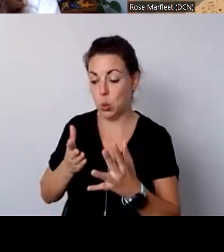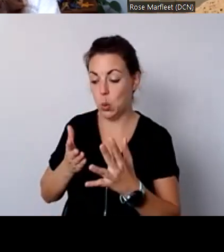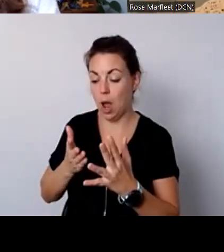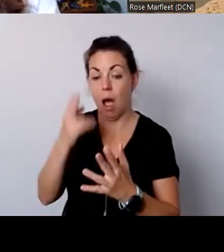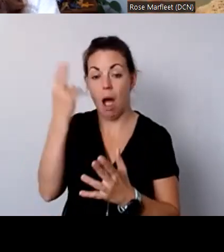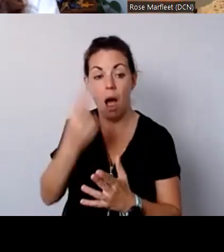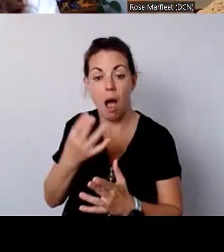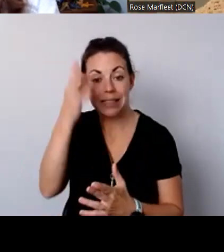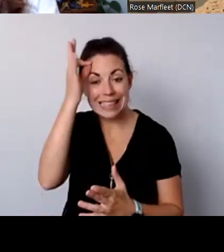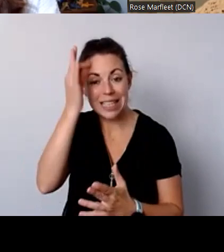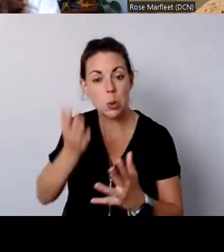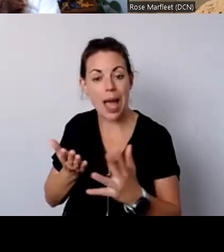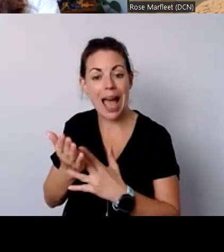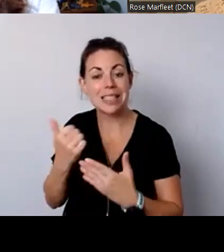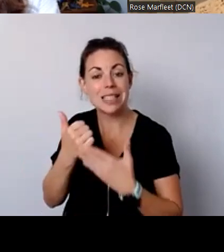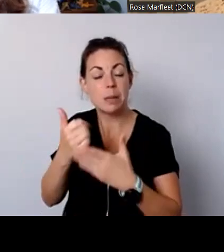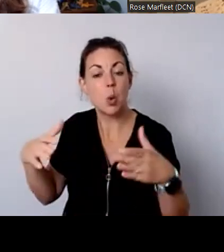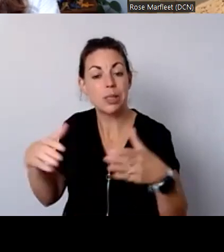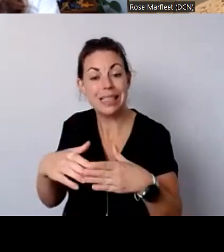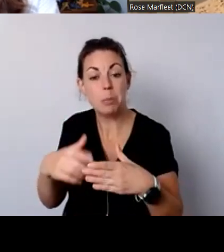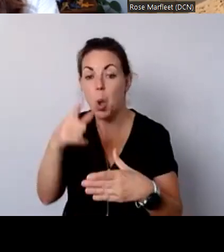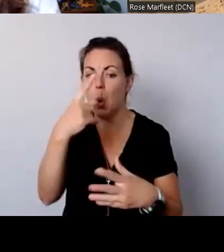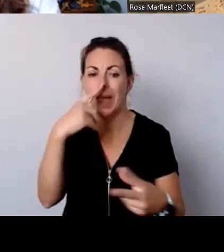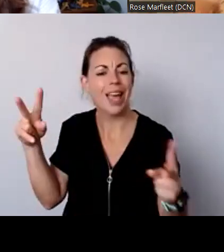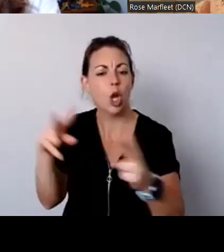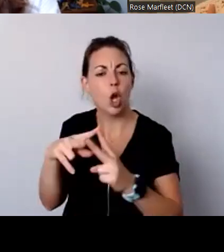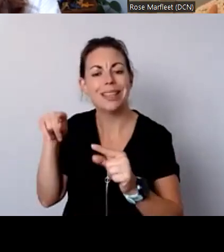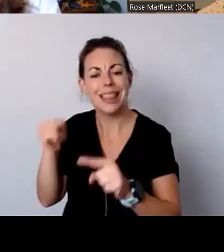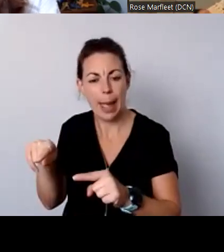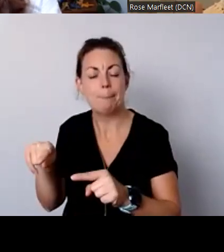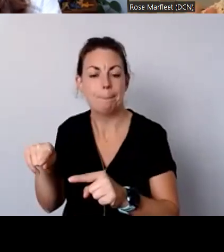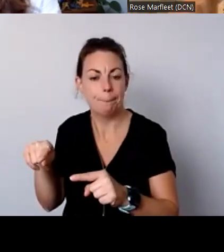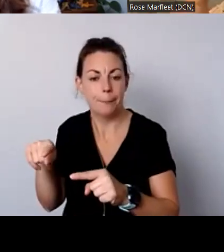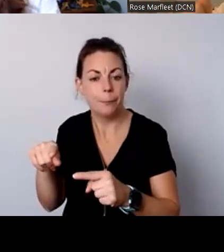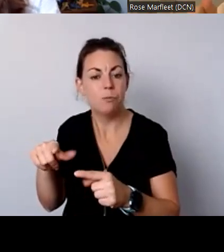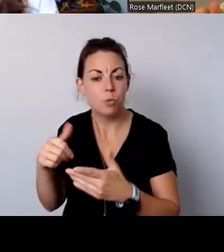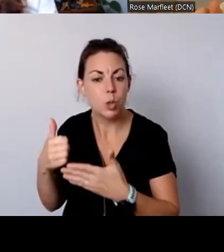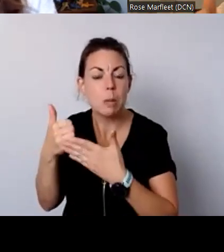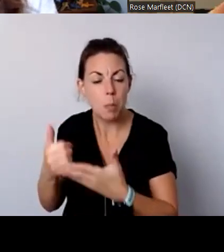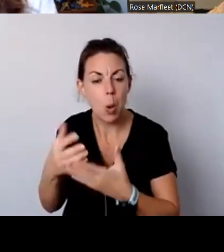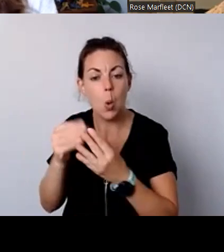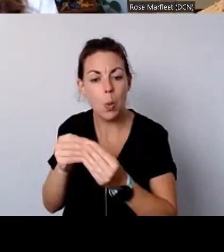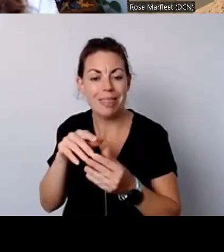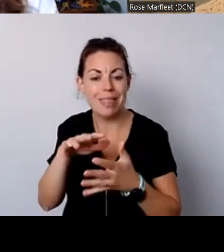support team afterwards and we're going to pop it up on screen in a second, I think, if Ewelina can get to it.